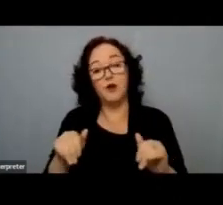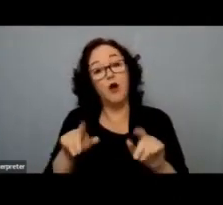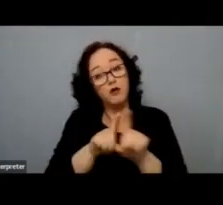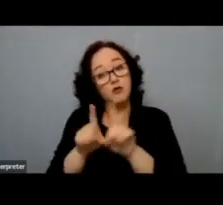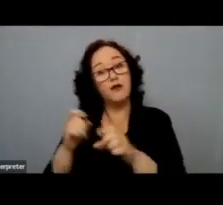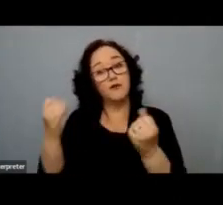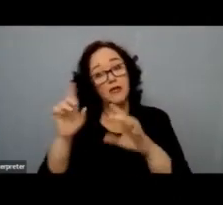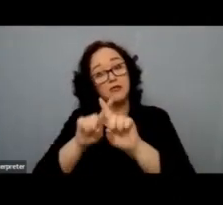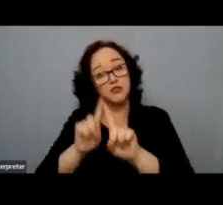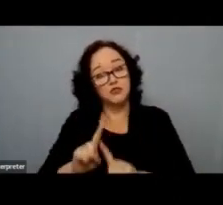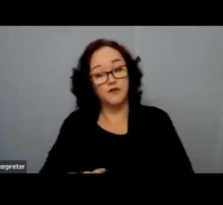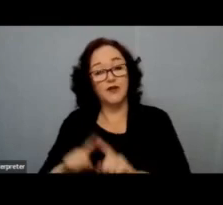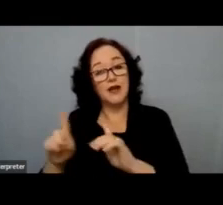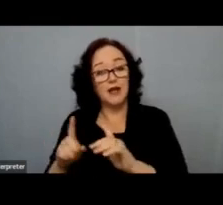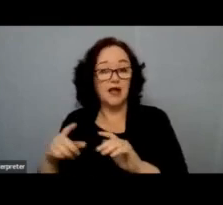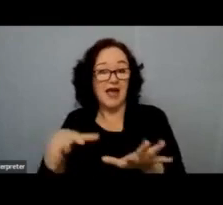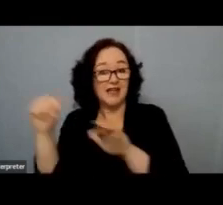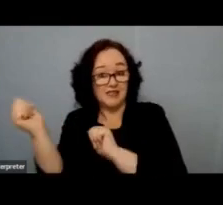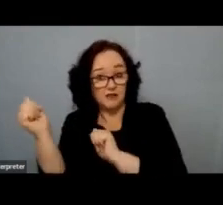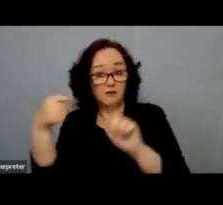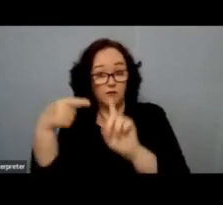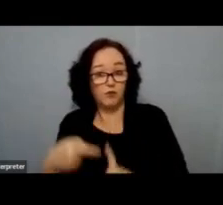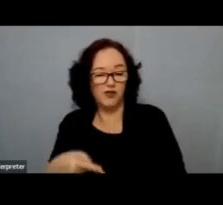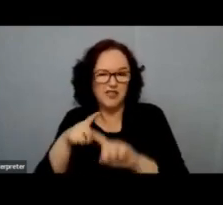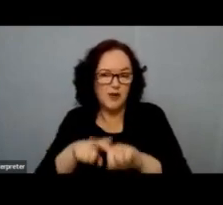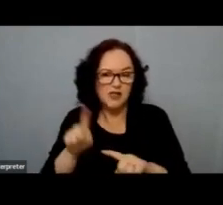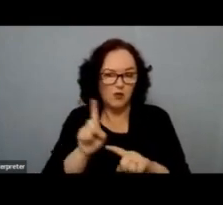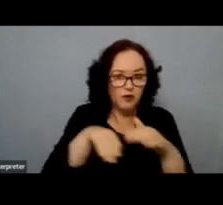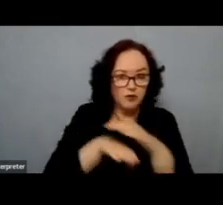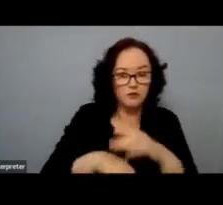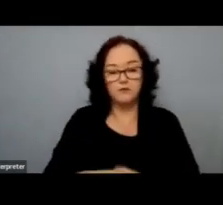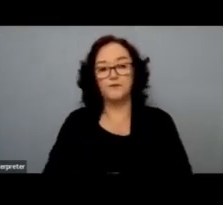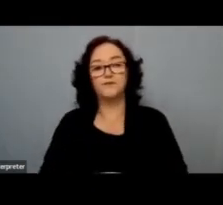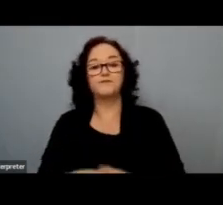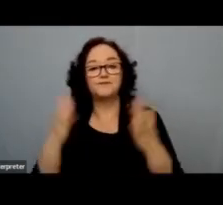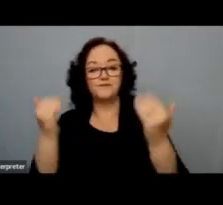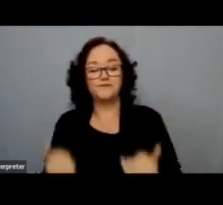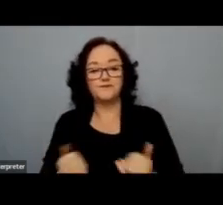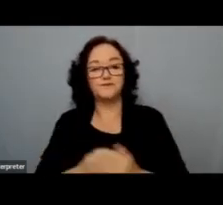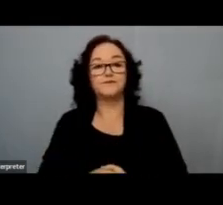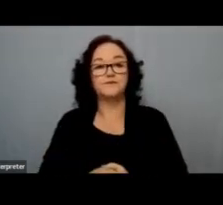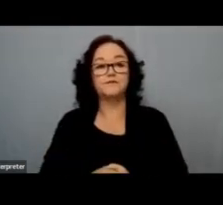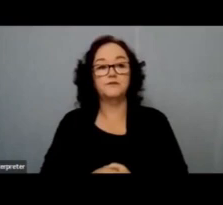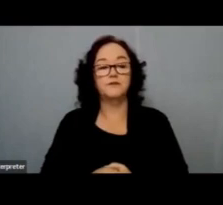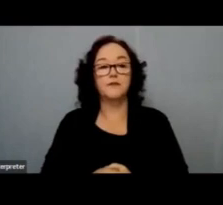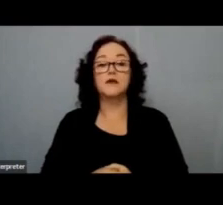on the path of engagement. Next slide, please. Given the unique components of the child welfare